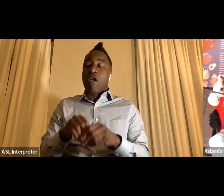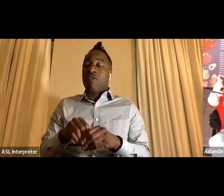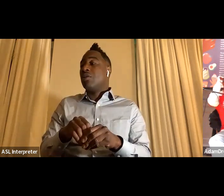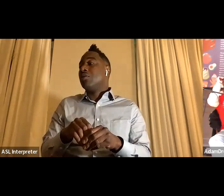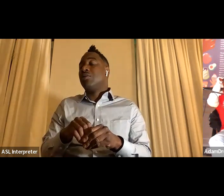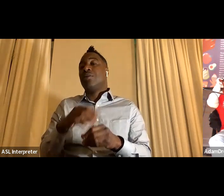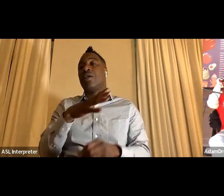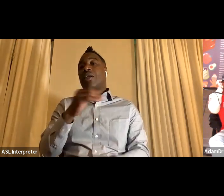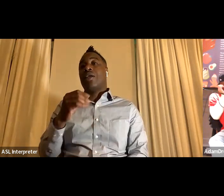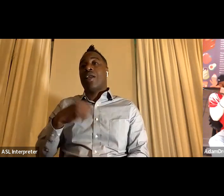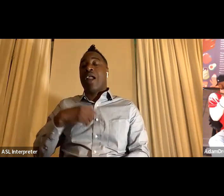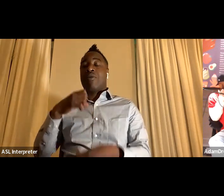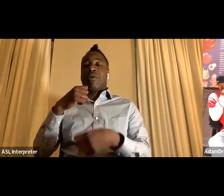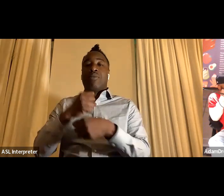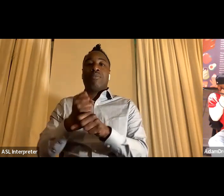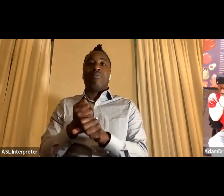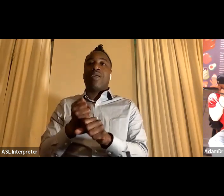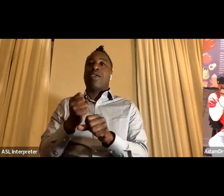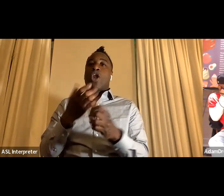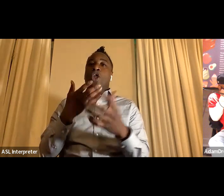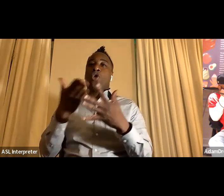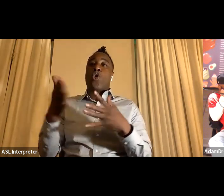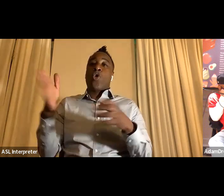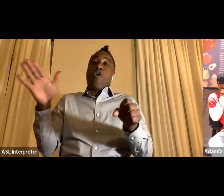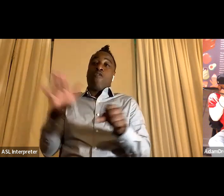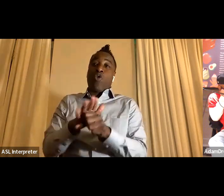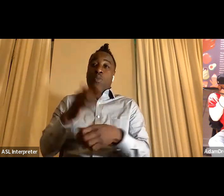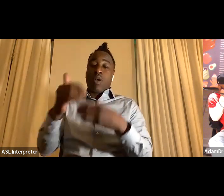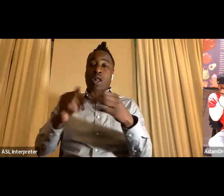I'll just make it to the whole process once I tell you to write that paragraph